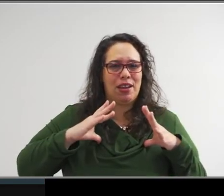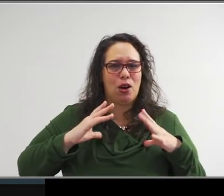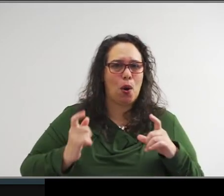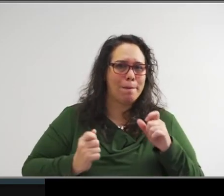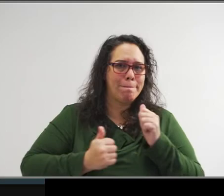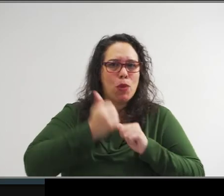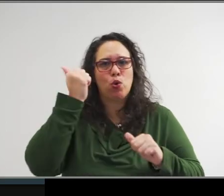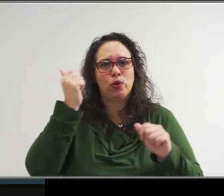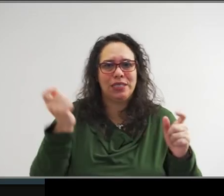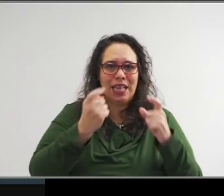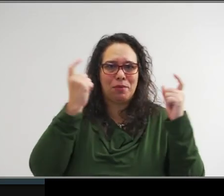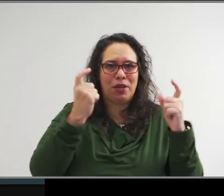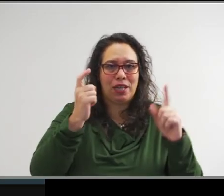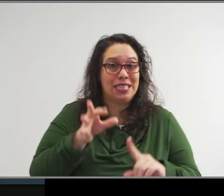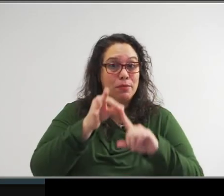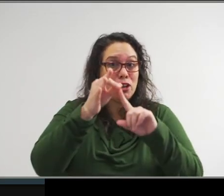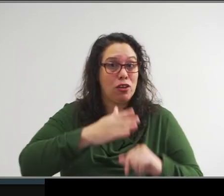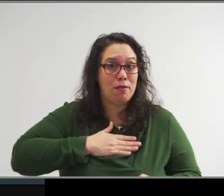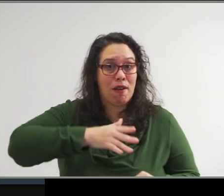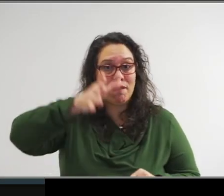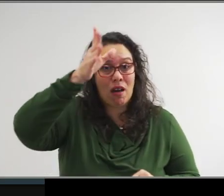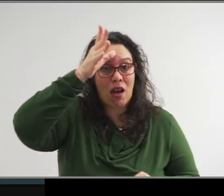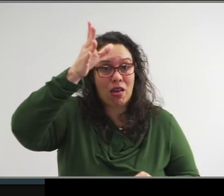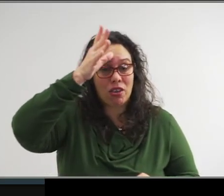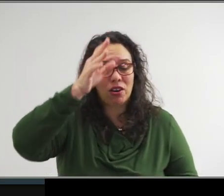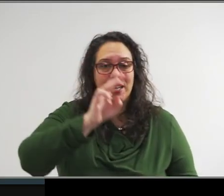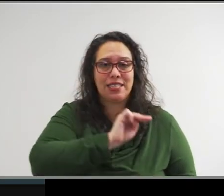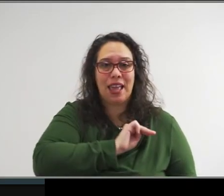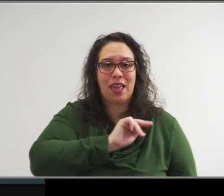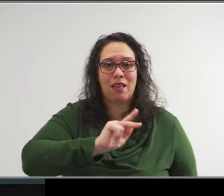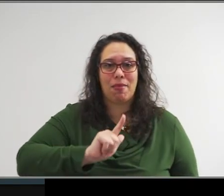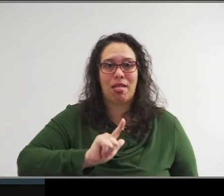especially by my father is the MLK today.